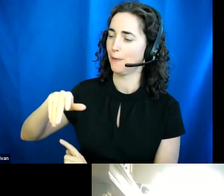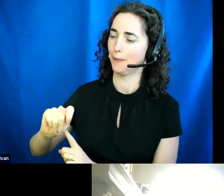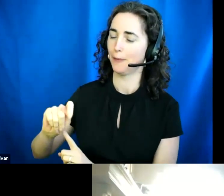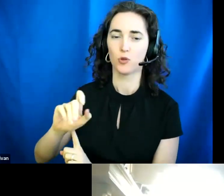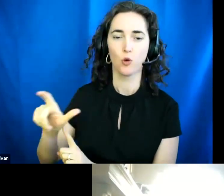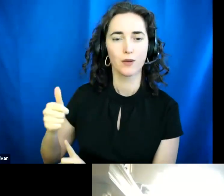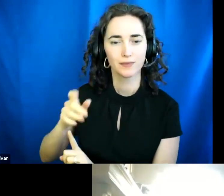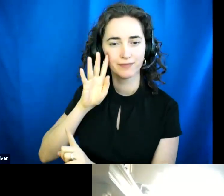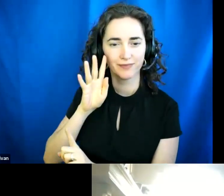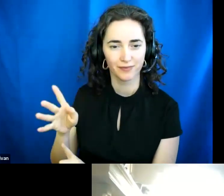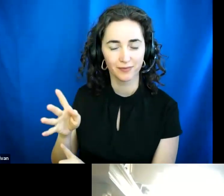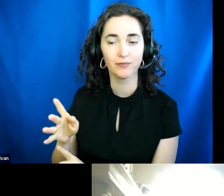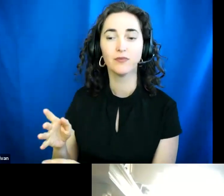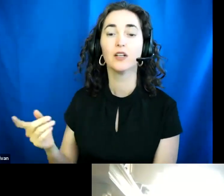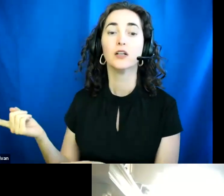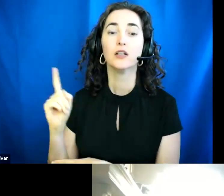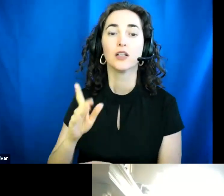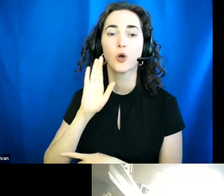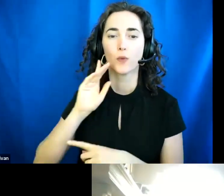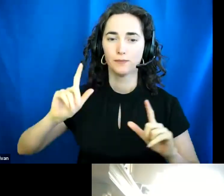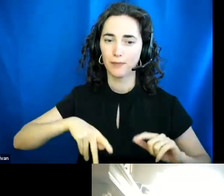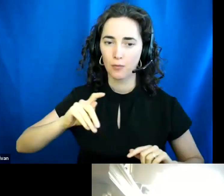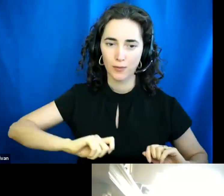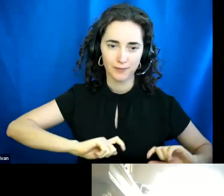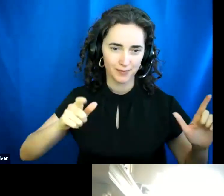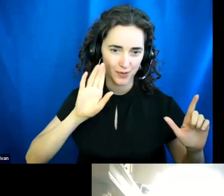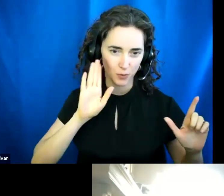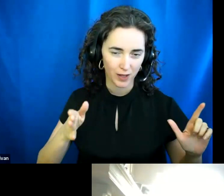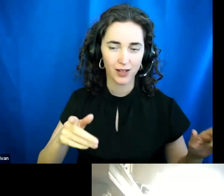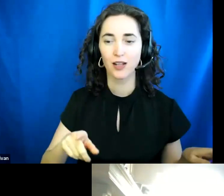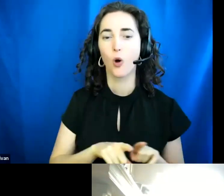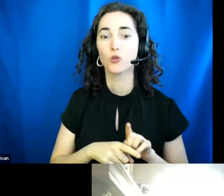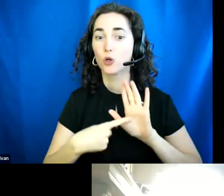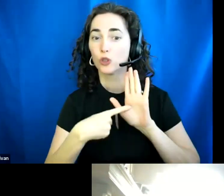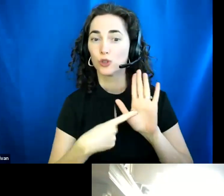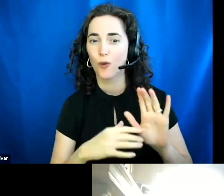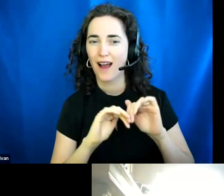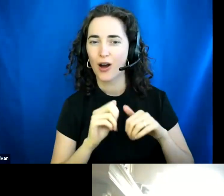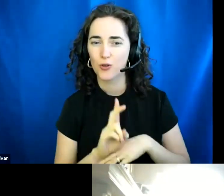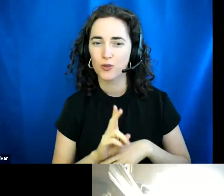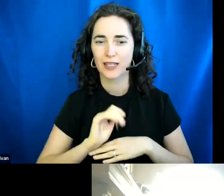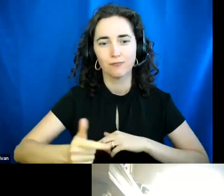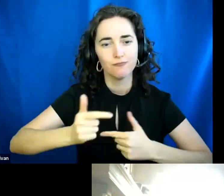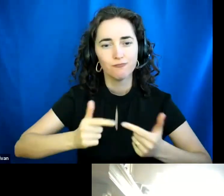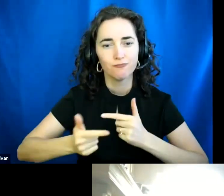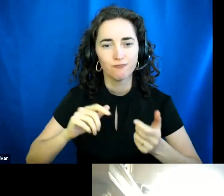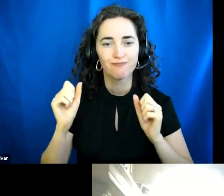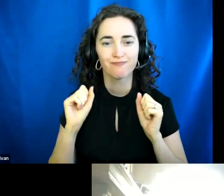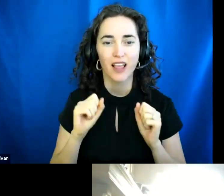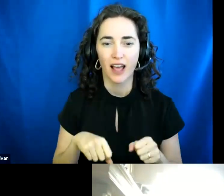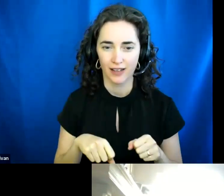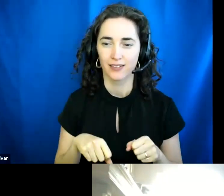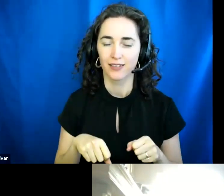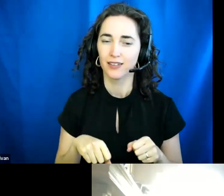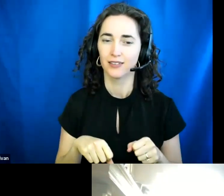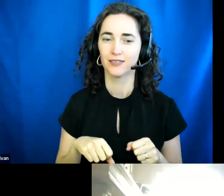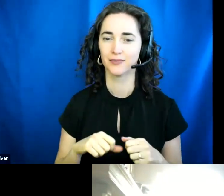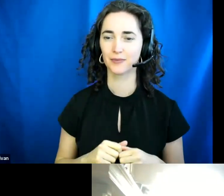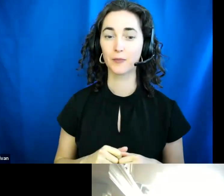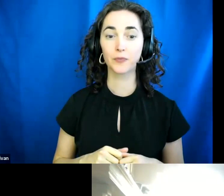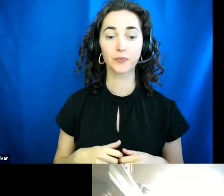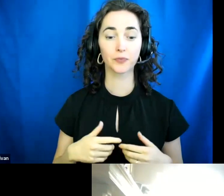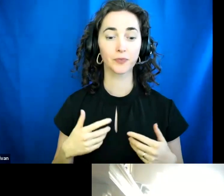Present to you today there'll be a PowerPoint and then they'll be an interactive demonstration after the the PowerPoint.